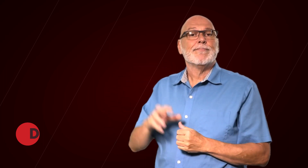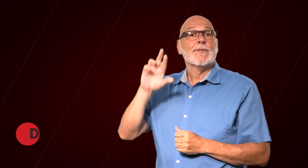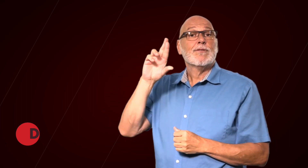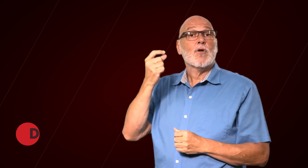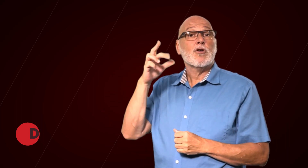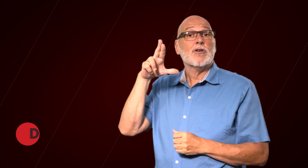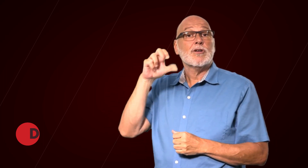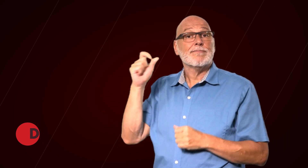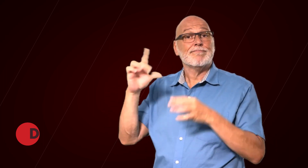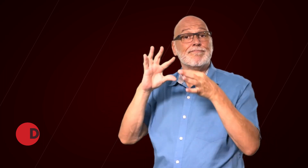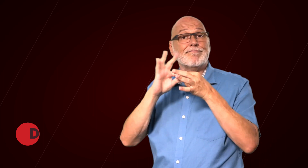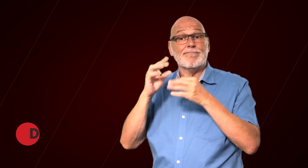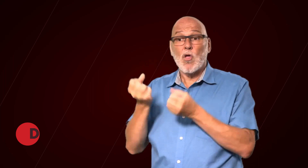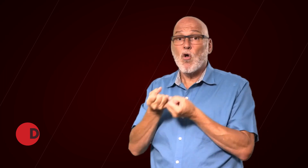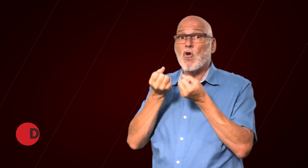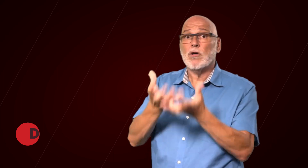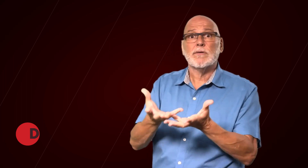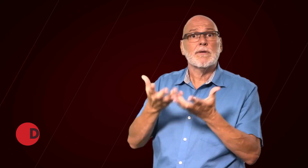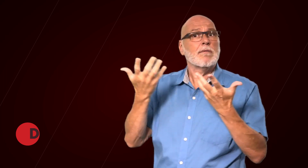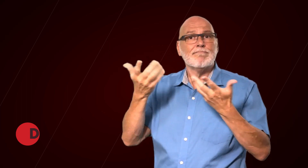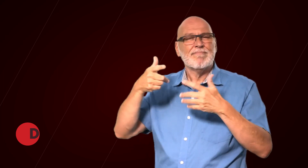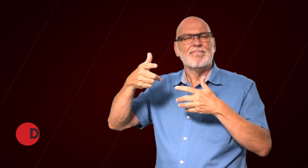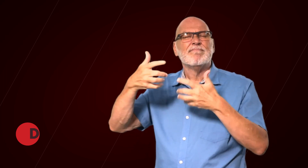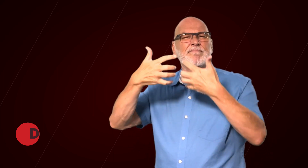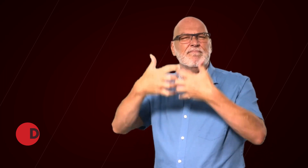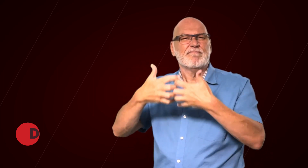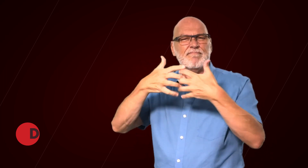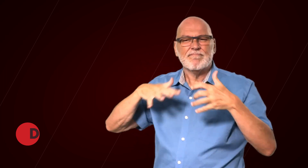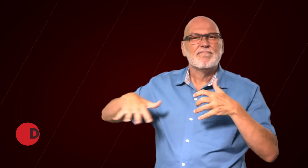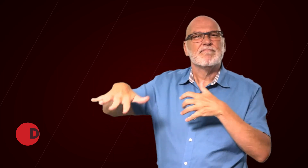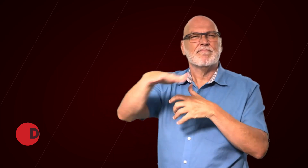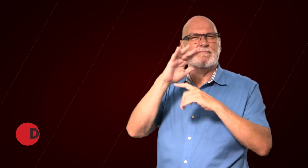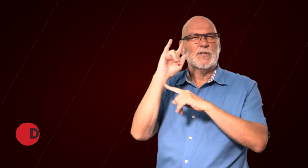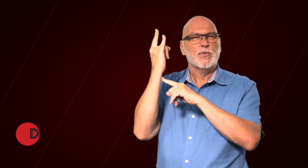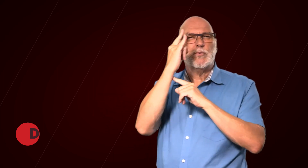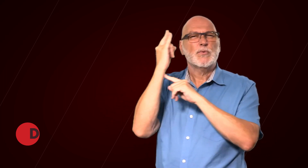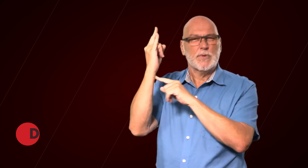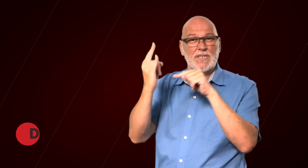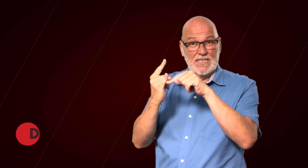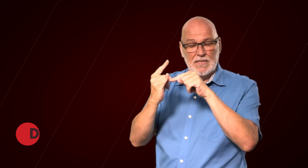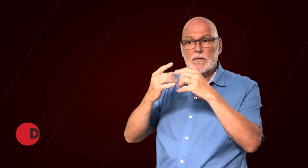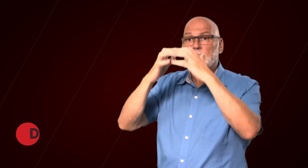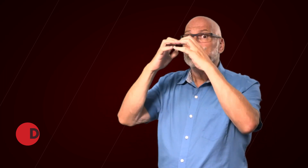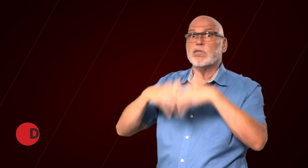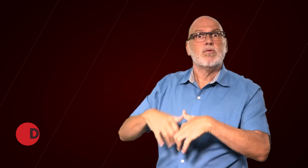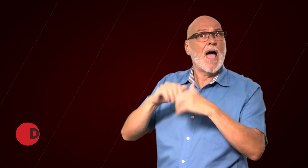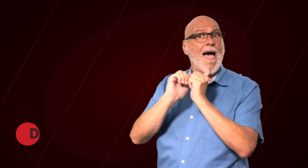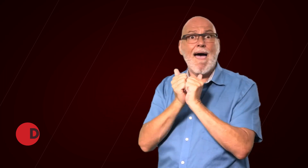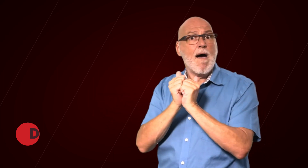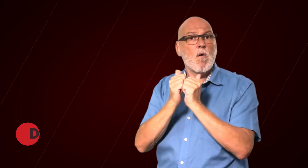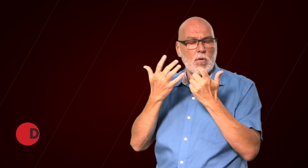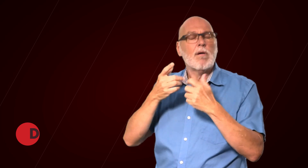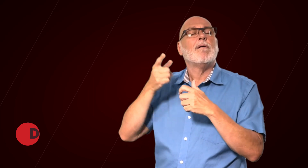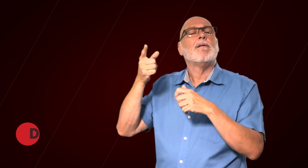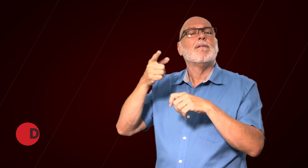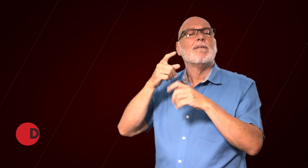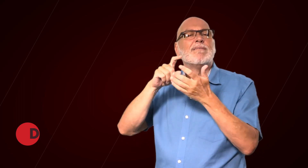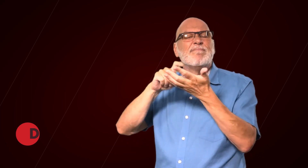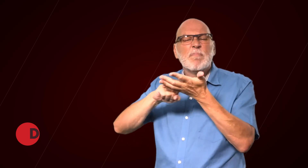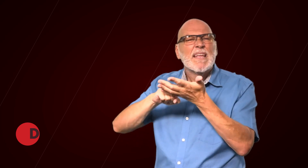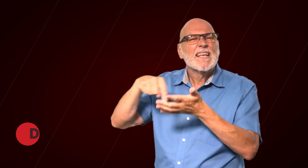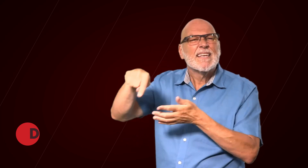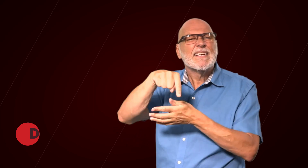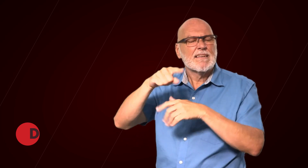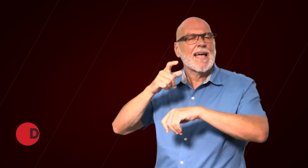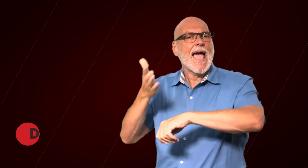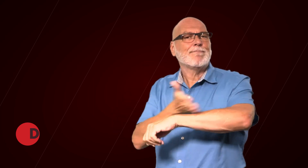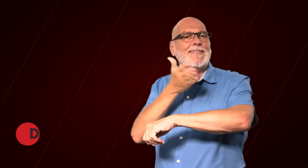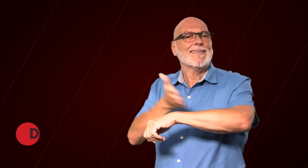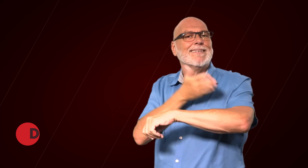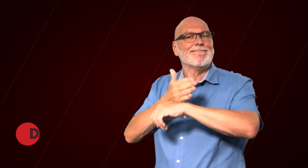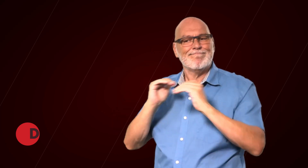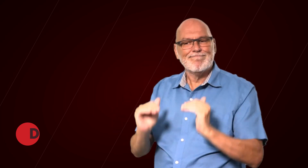Rogers said the cause was a router malfunction after a maintenance update